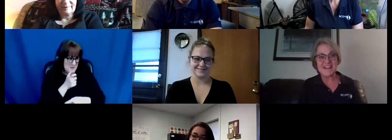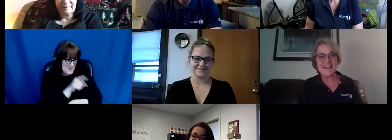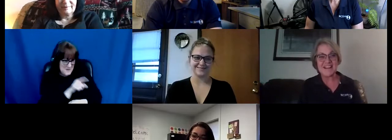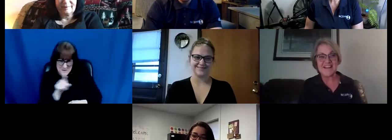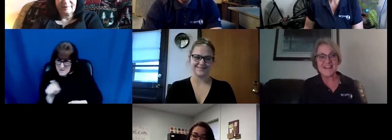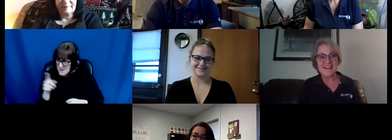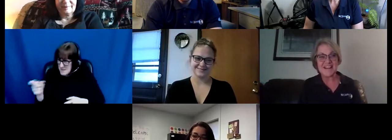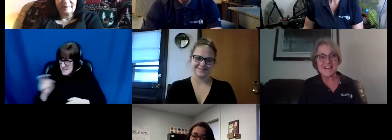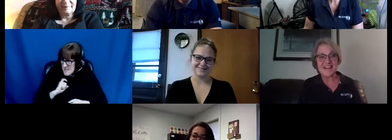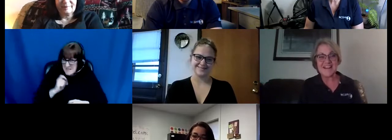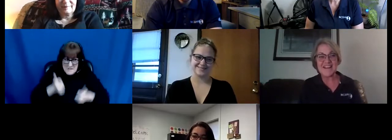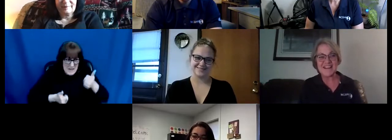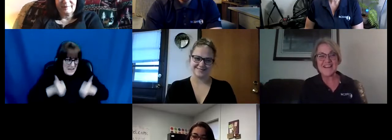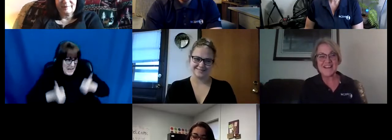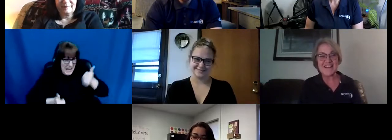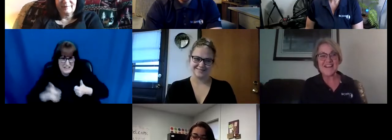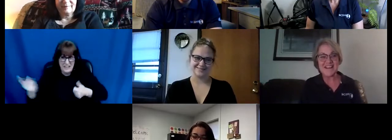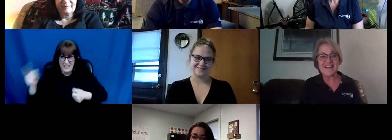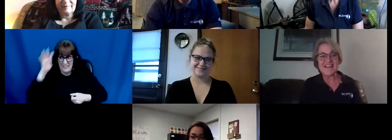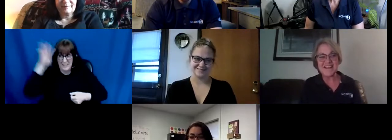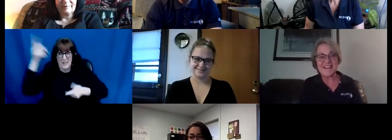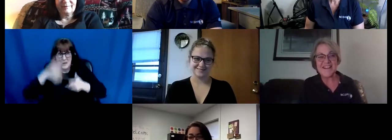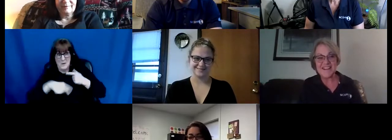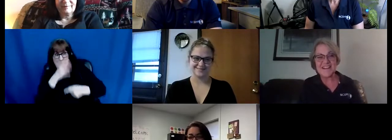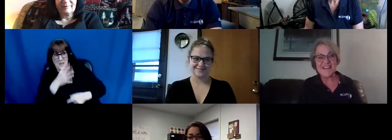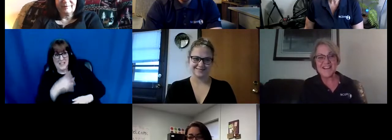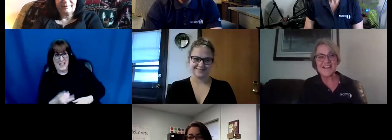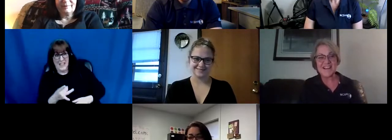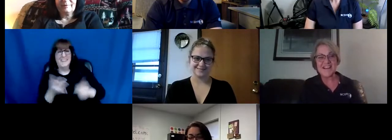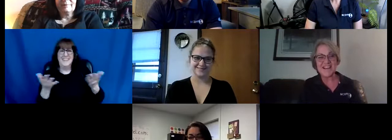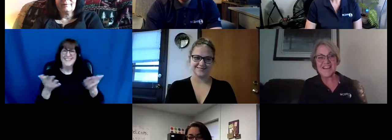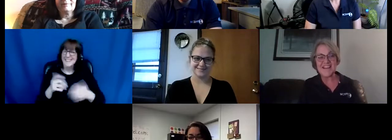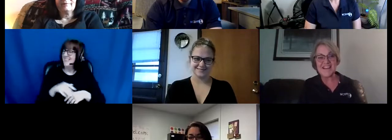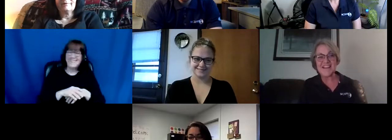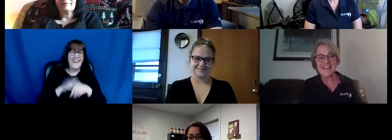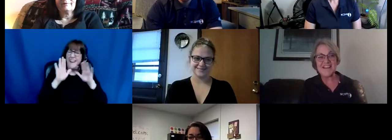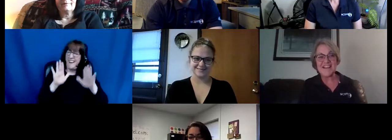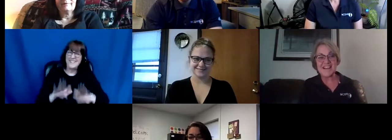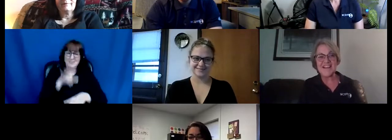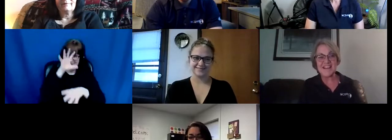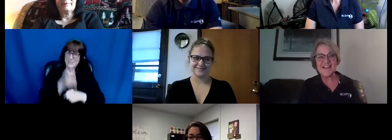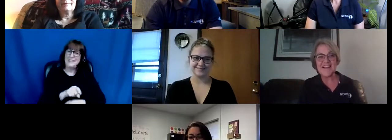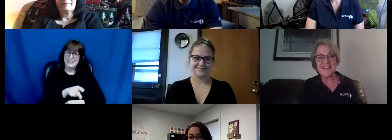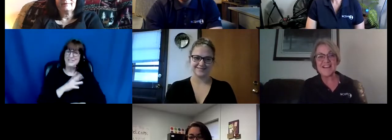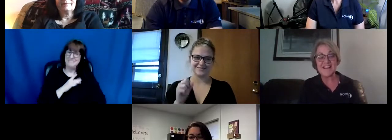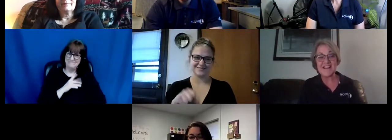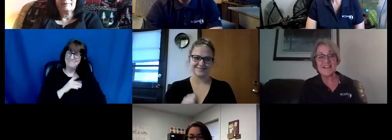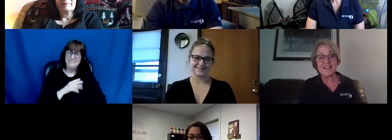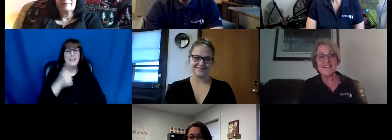to come up with that they think you're going to like so awesome awesome tradition there um for me